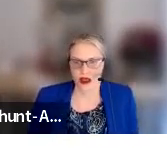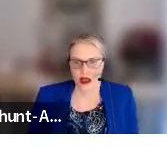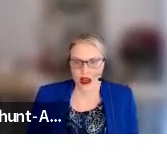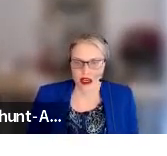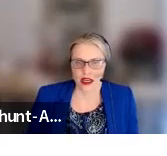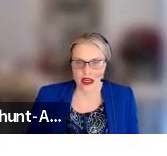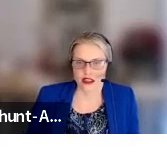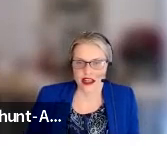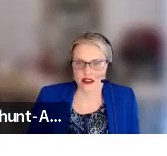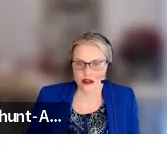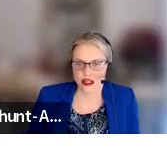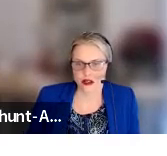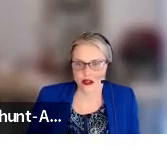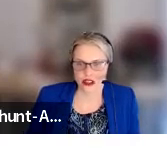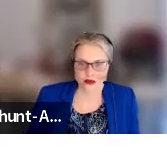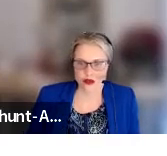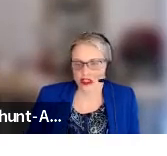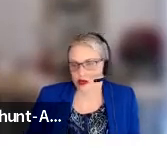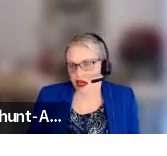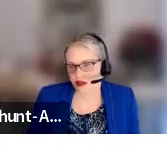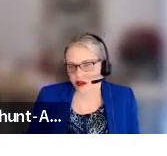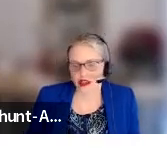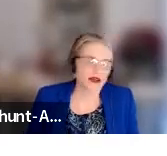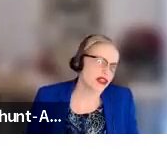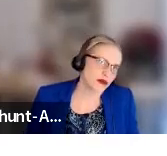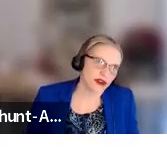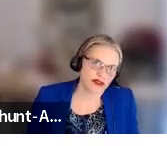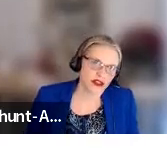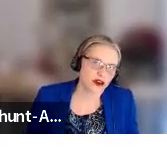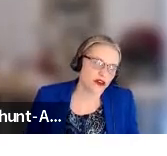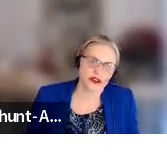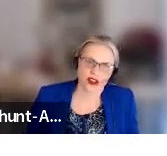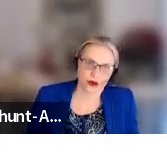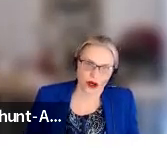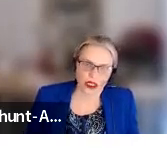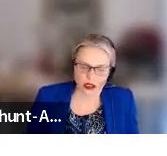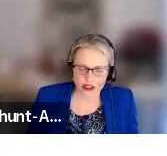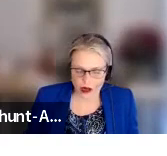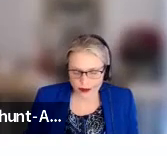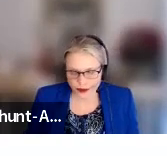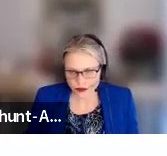And, 'like a snowflake, no two TBIs are alike.' Same thing with, you could also use fingerprint here, as well.